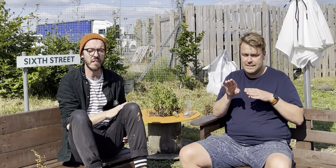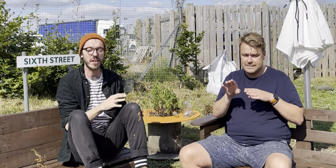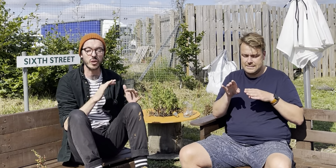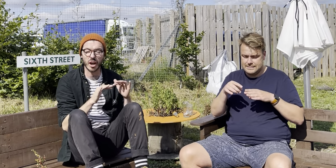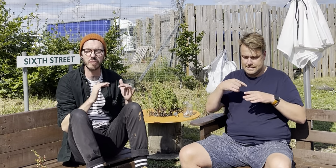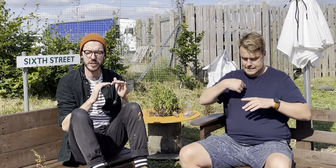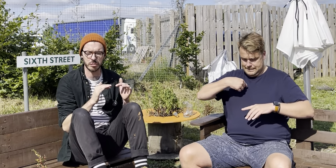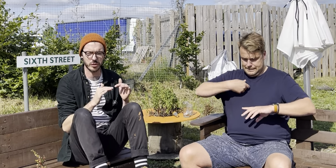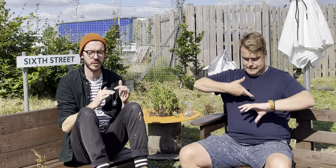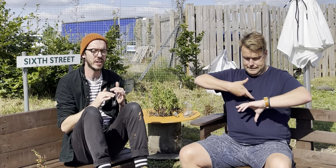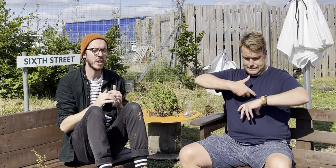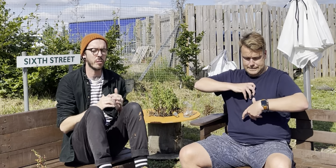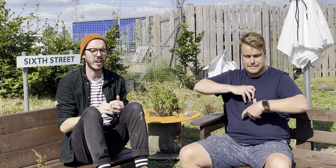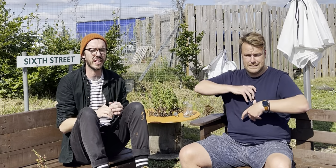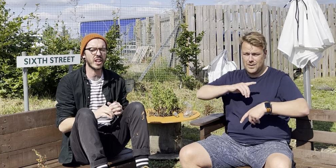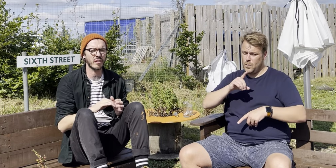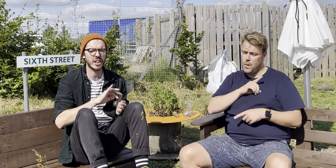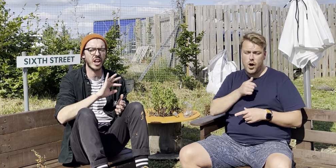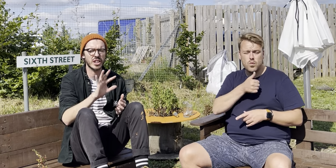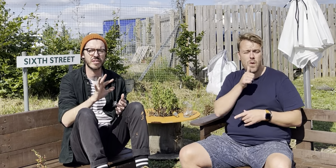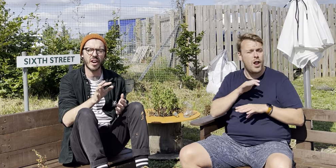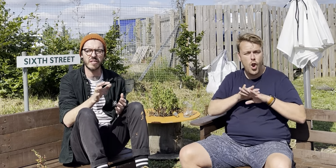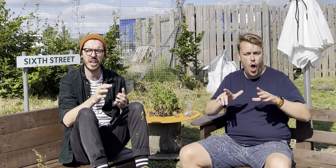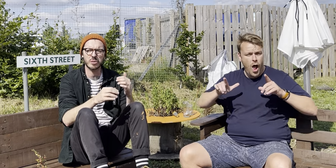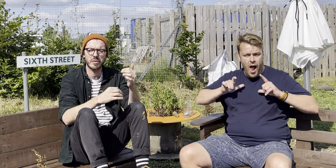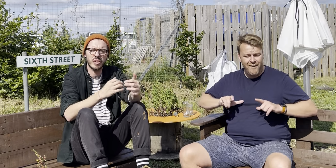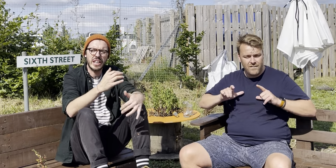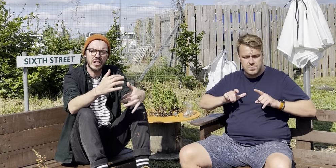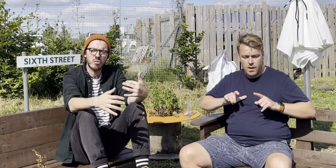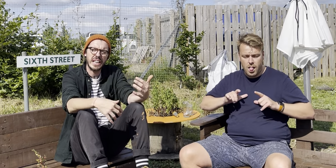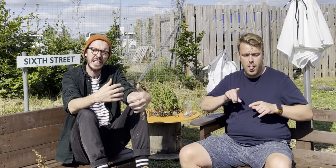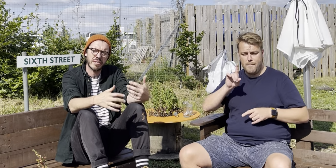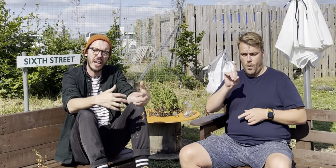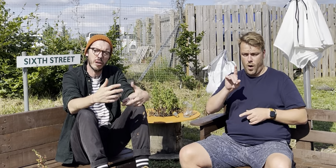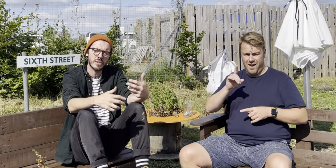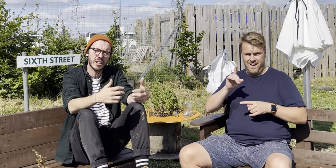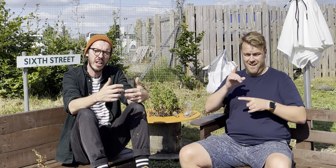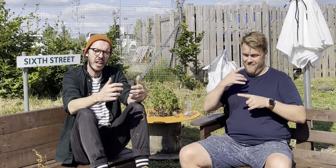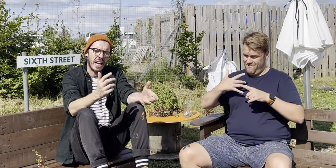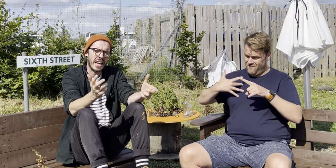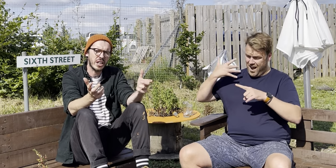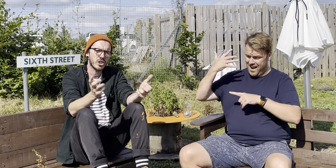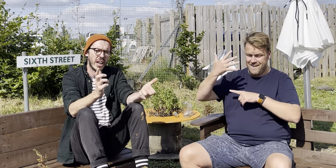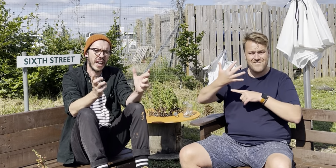feel comfortable but i think over the last five years we've really developed a shared